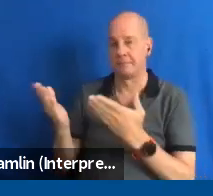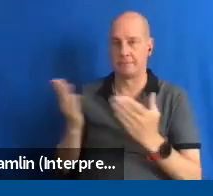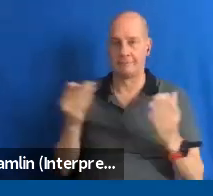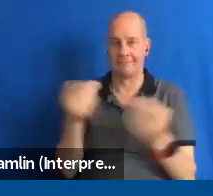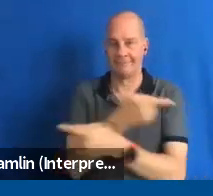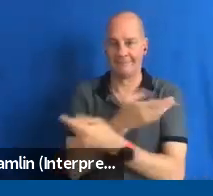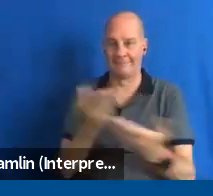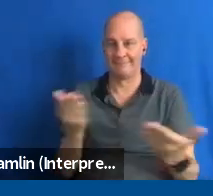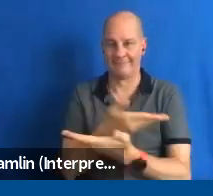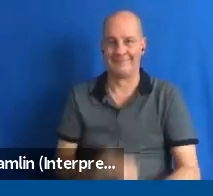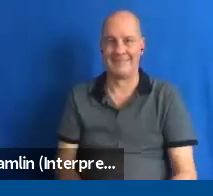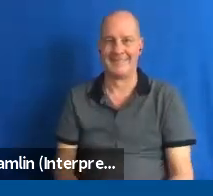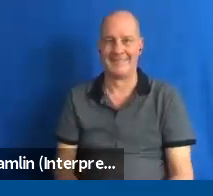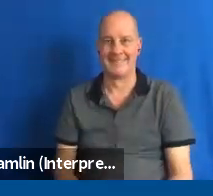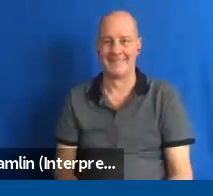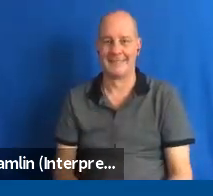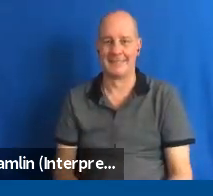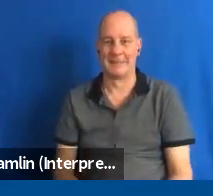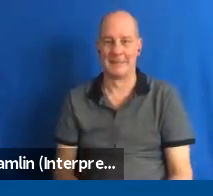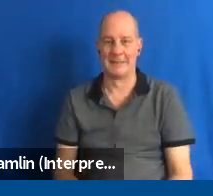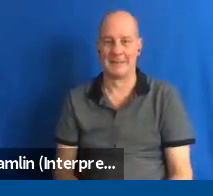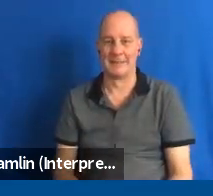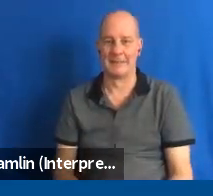Go ahead, Candice.